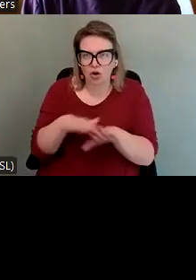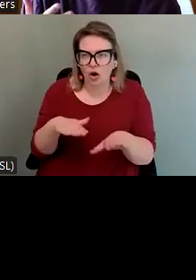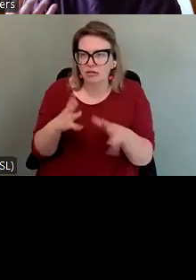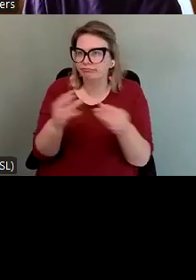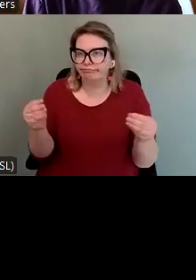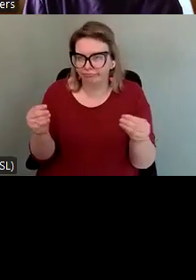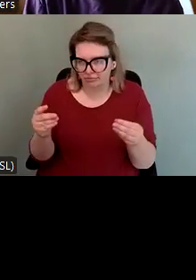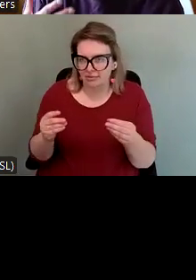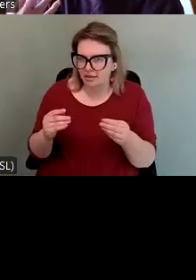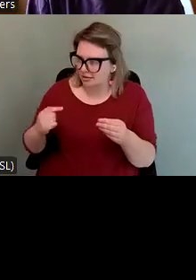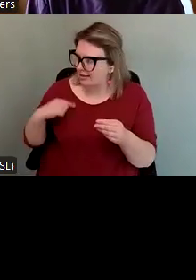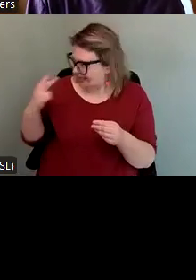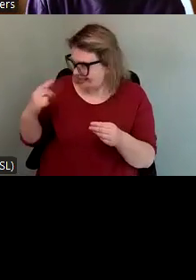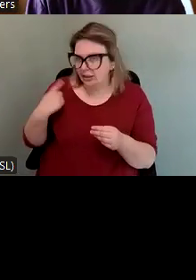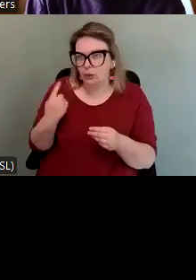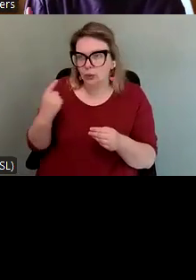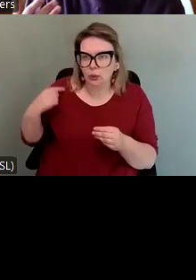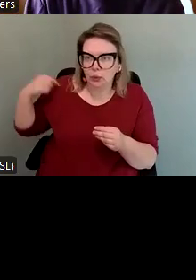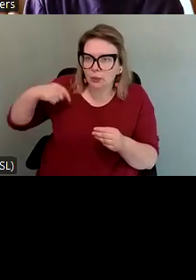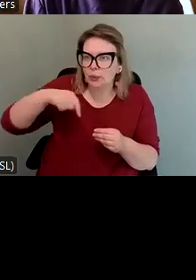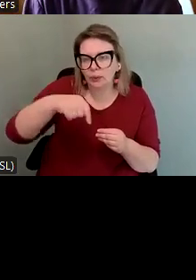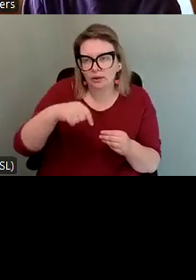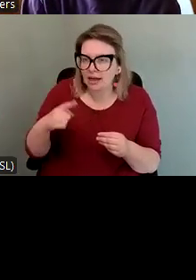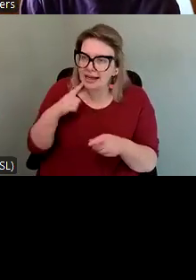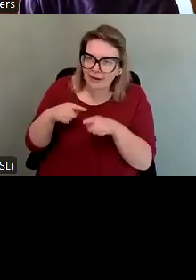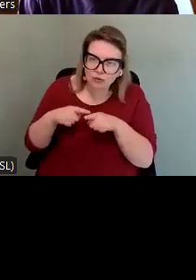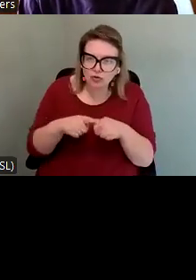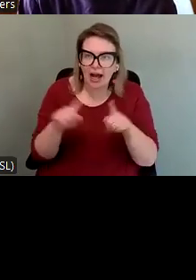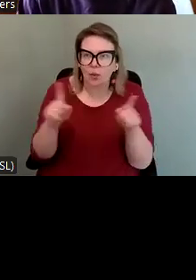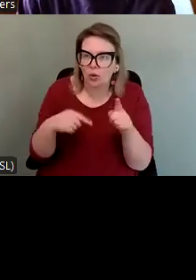of who we are and the actions we take. There are different things